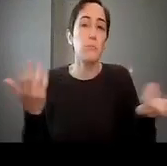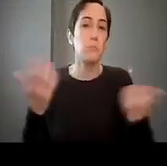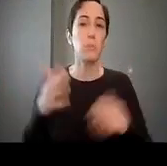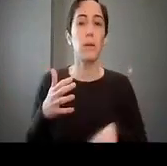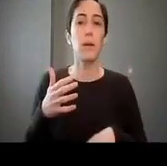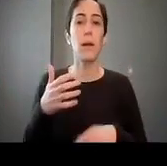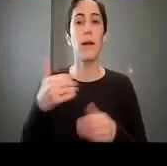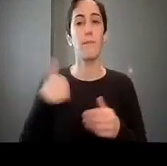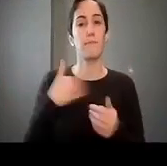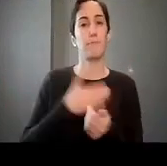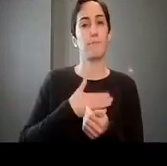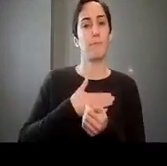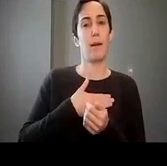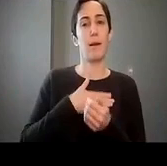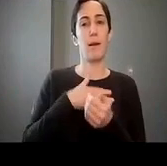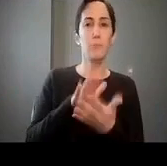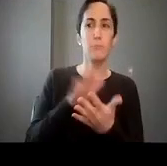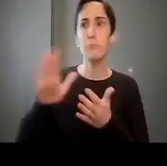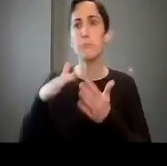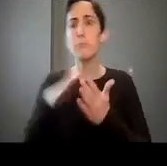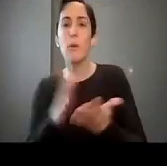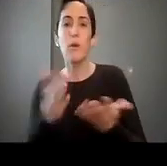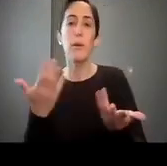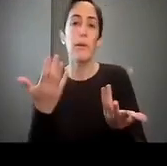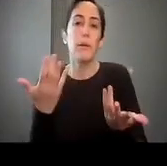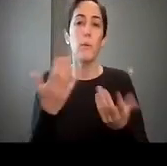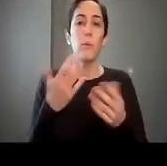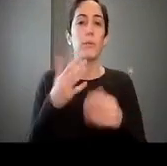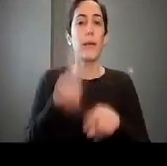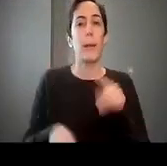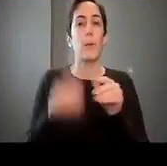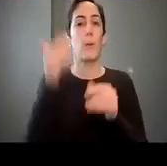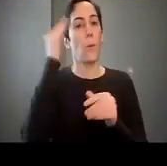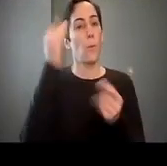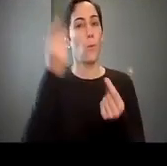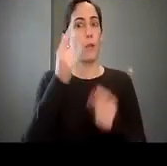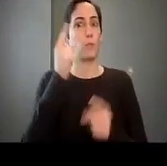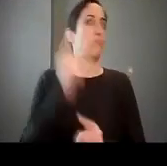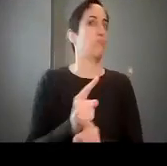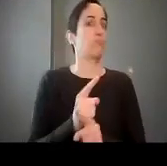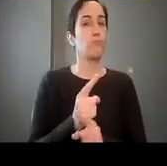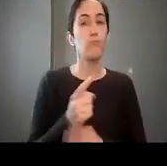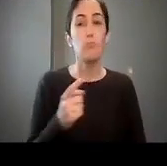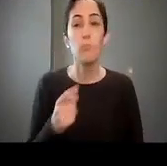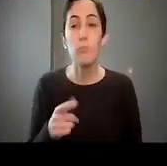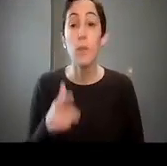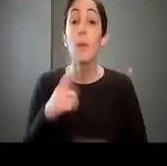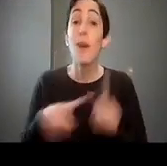actually the multitude of perspectives the right answers are. And for two, it's and ways of looking at things that in a actually the multitude of perspectives good day promotes resilience and when and ways of looking at things that in a